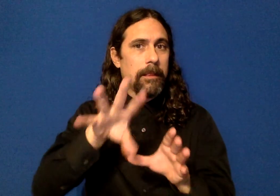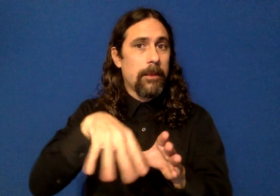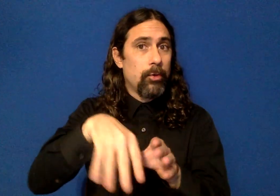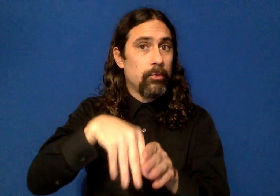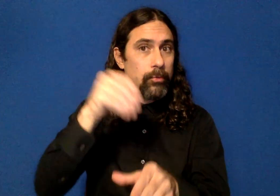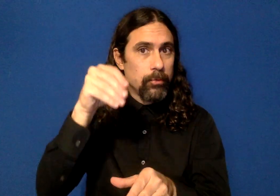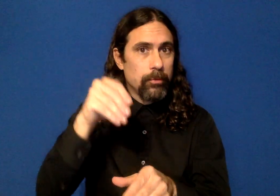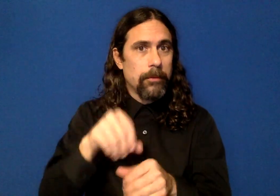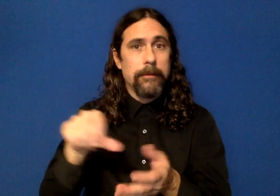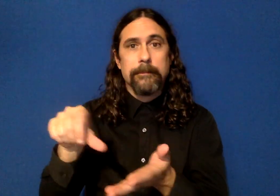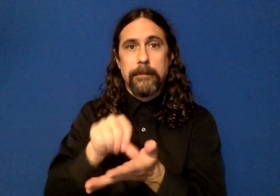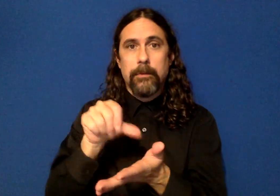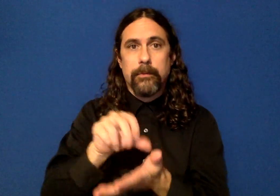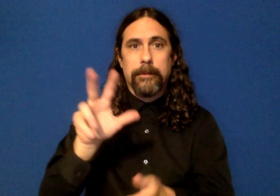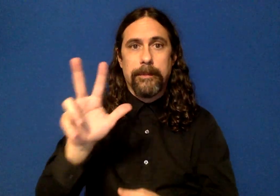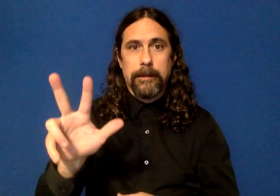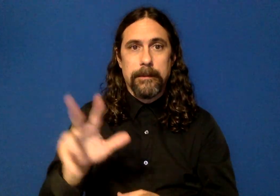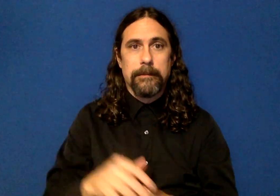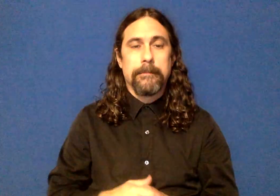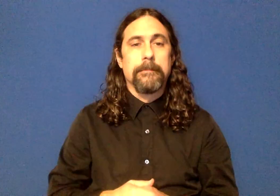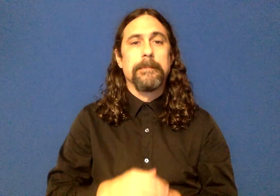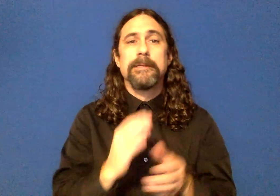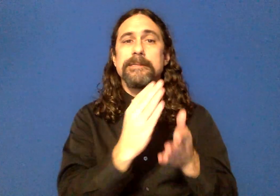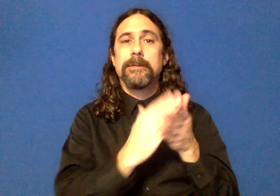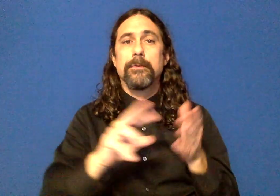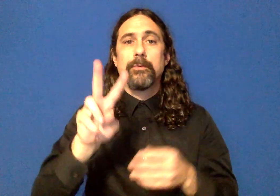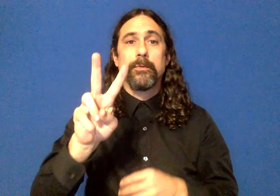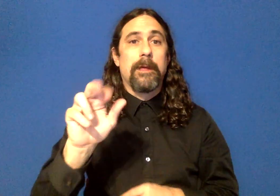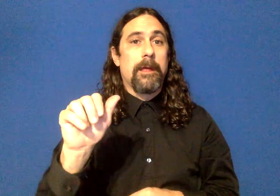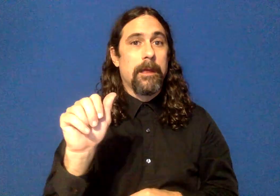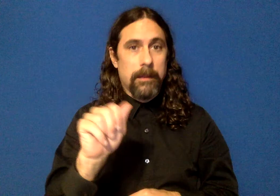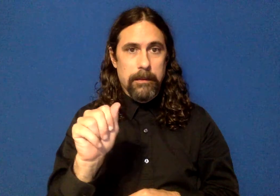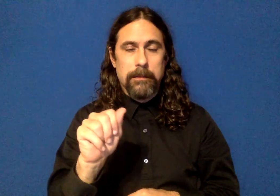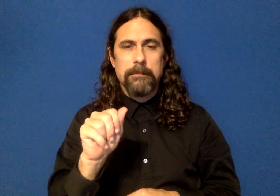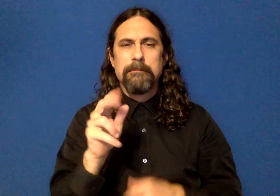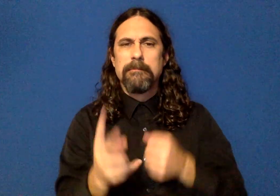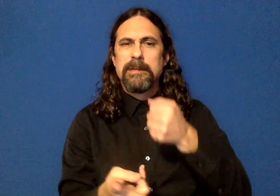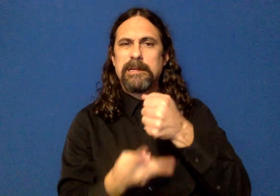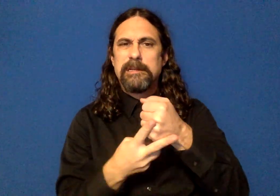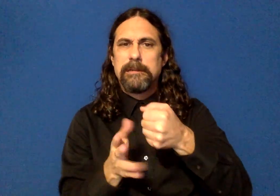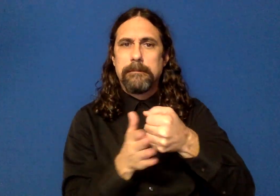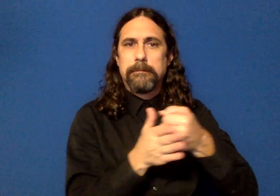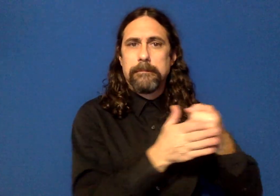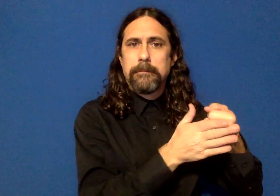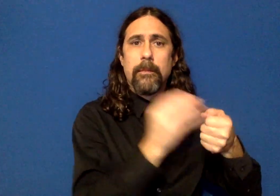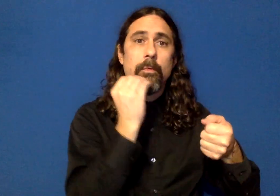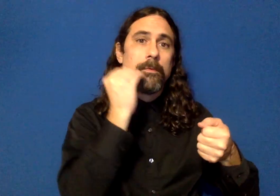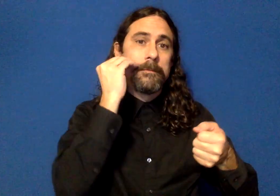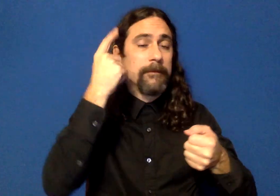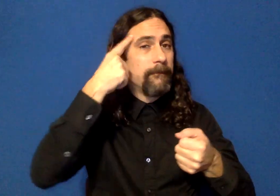Section 2. a. Set-Aside Units for People with Disabilities 3